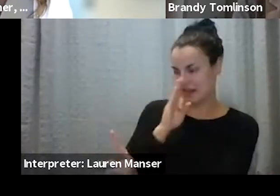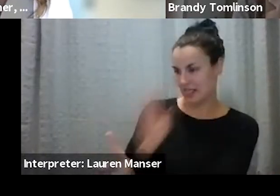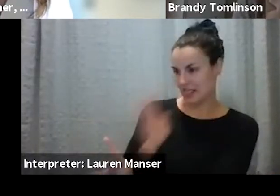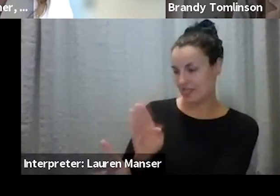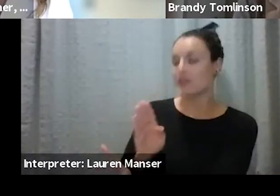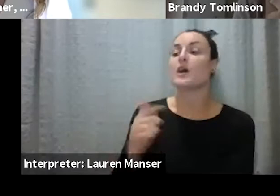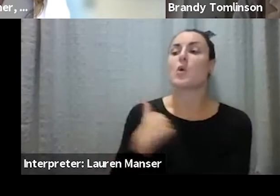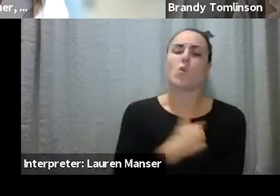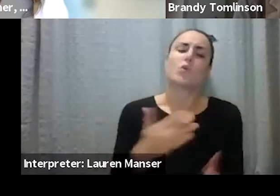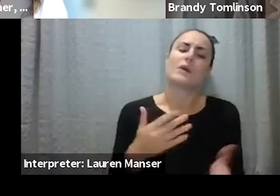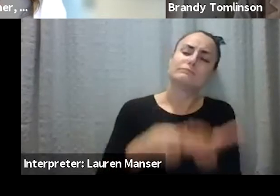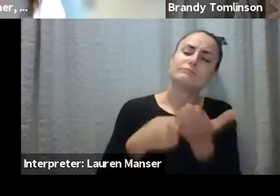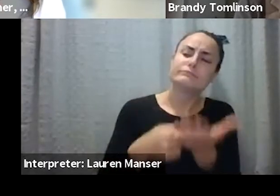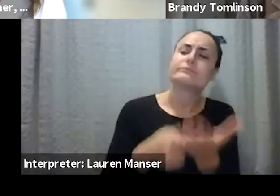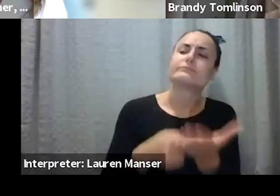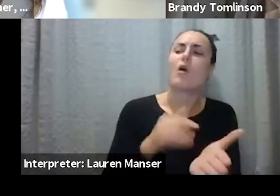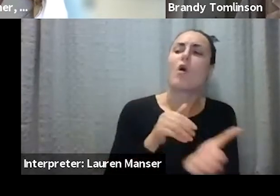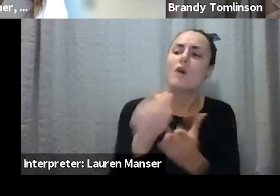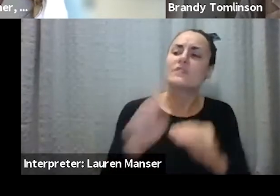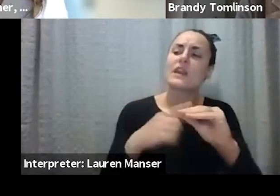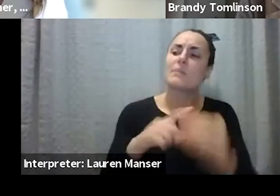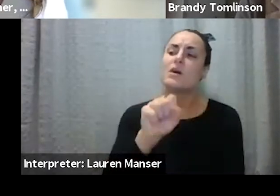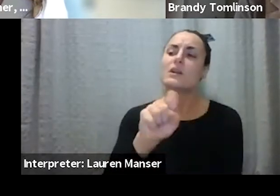but we talked about the importance of